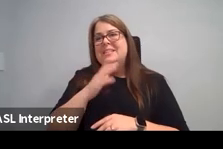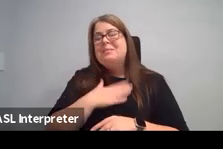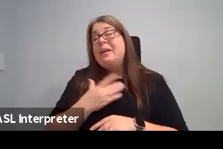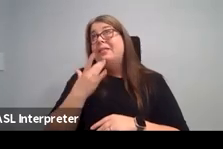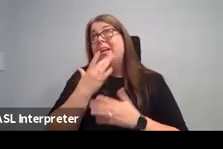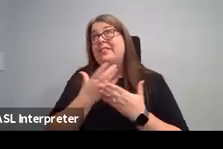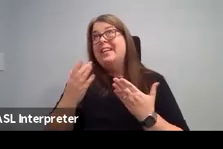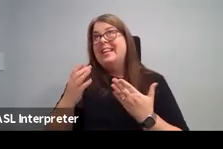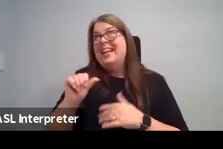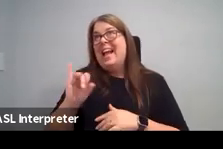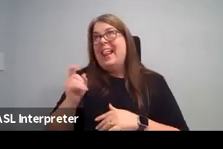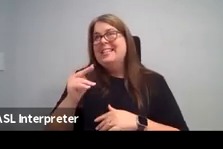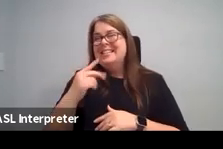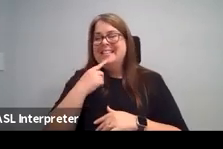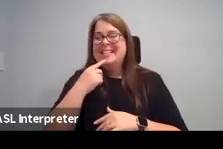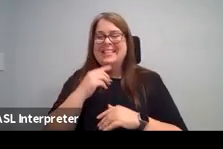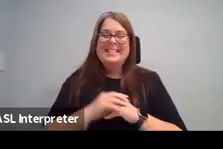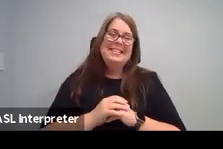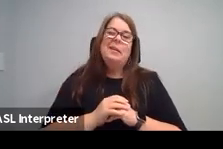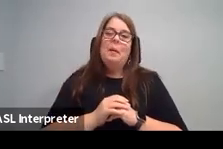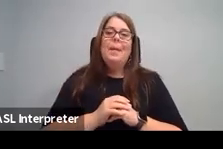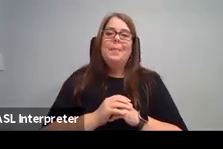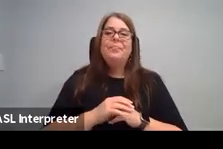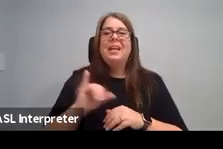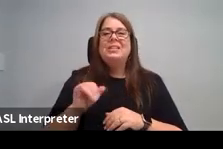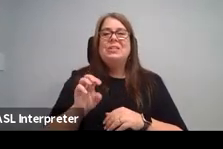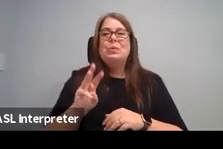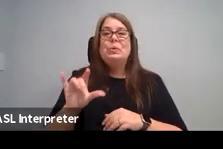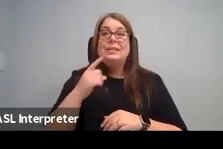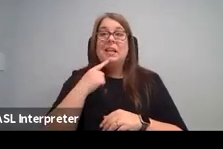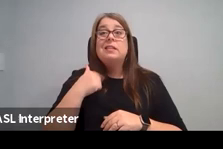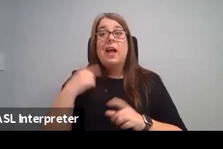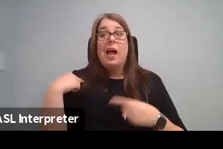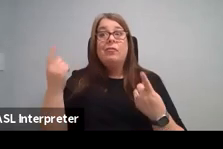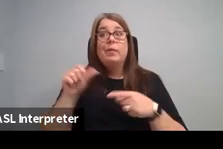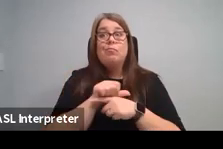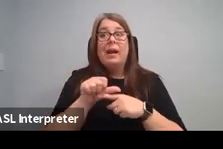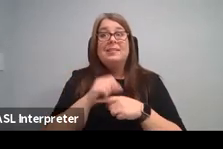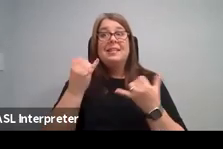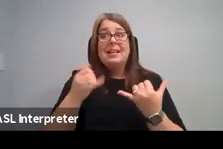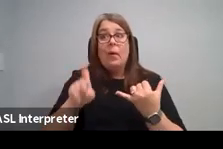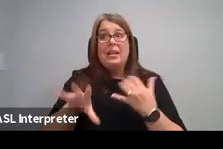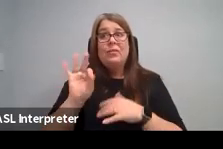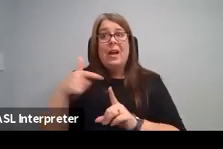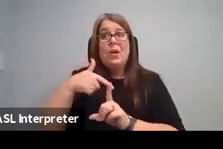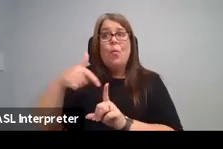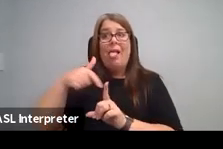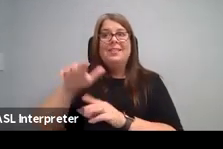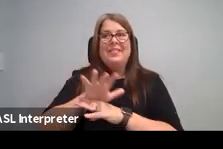Jewyl Alderson Clarke, SDCOE: You've been to some of my things recently I've been practicing. So now I just need to find a welding video but you'll soon find out a little. I KNOW ABOUT WELDING.